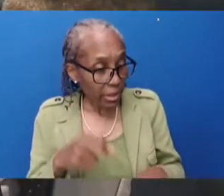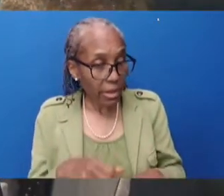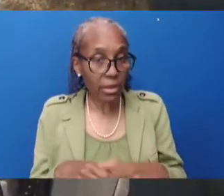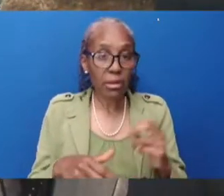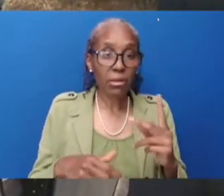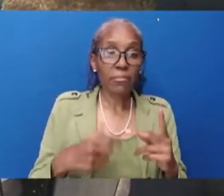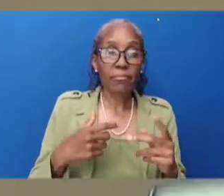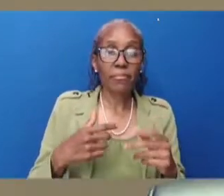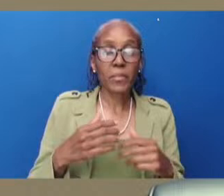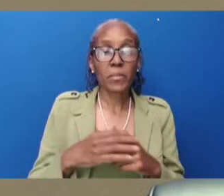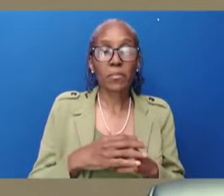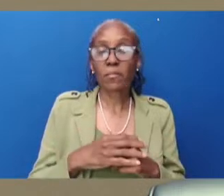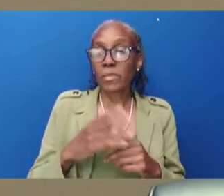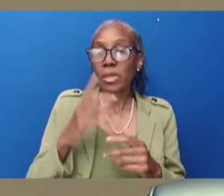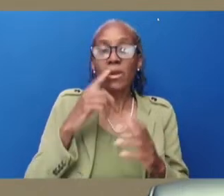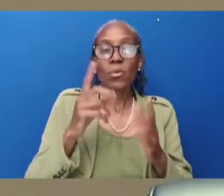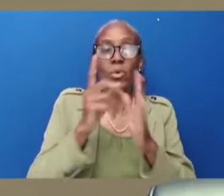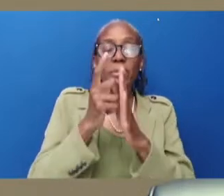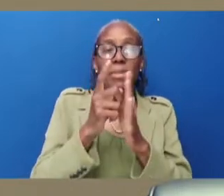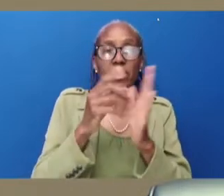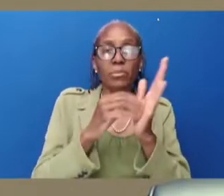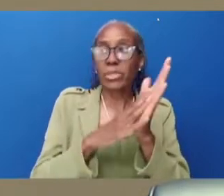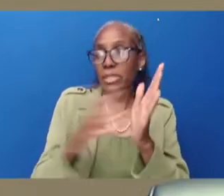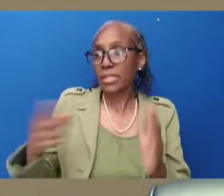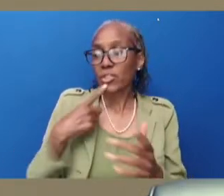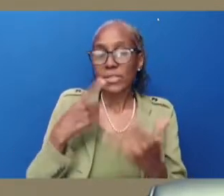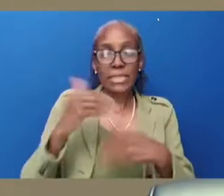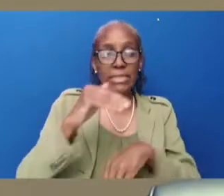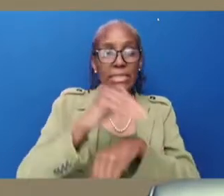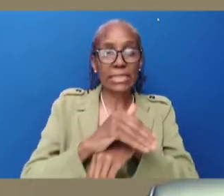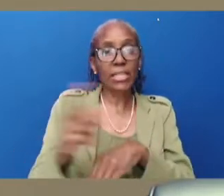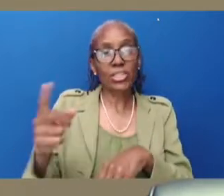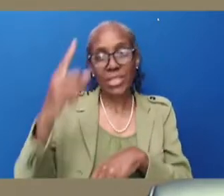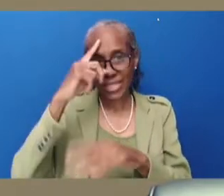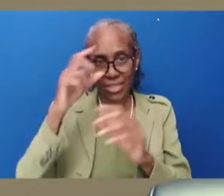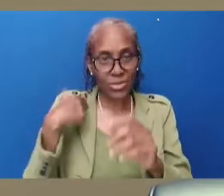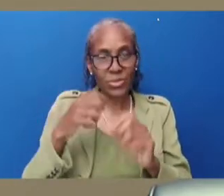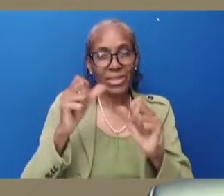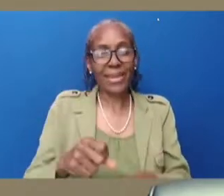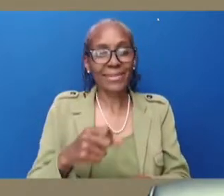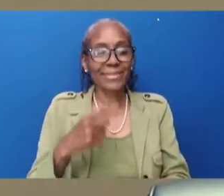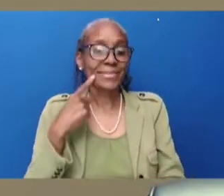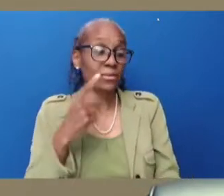AND YOU'RE SAYING WE CAN? I THINK WE CAN. I KNOW WE CAN.